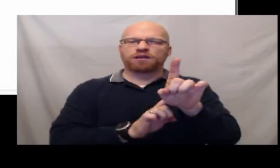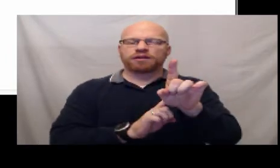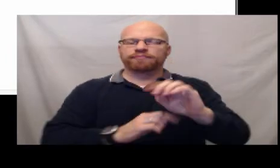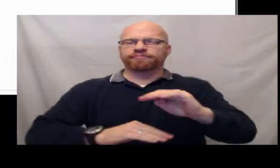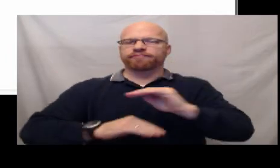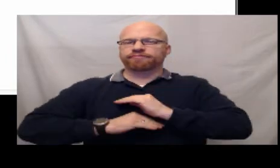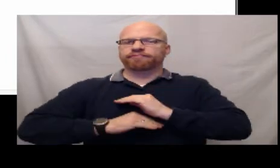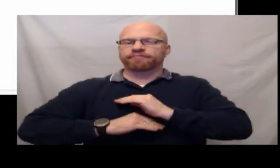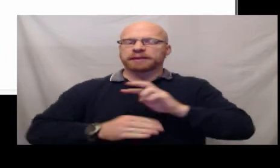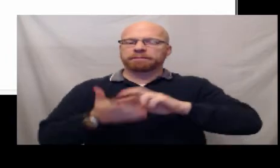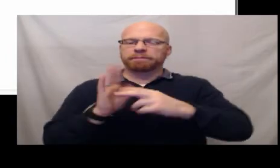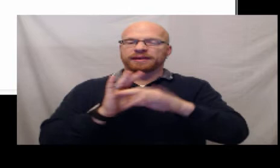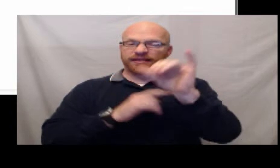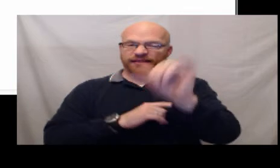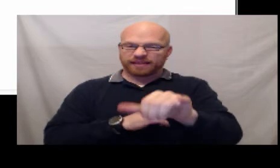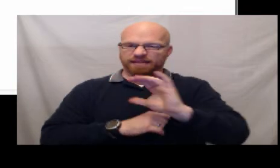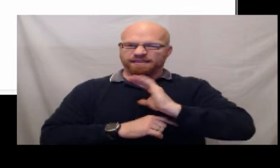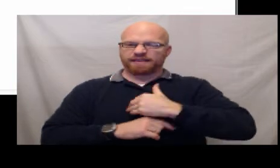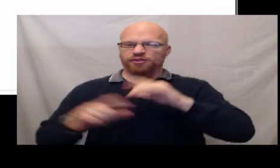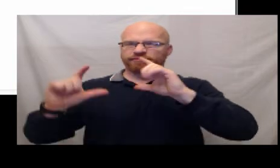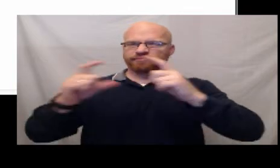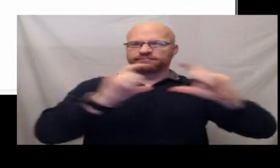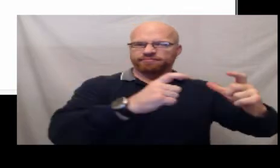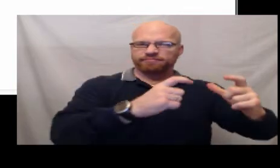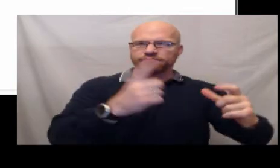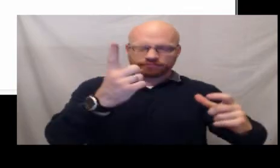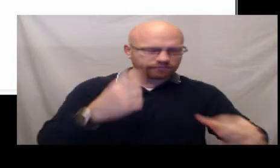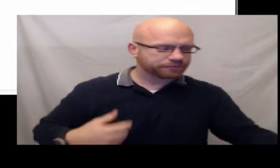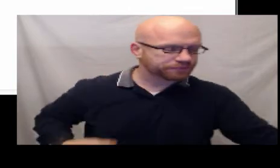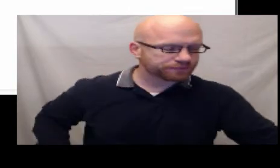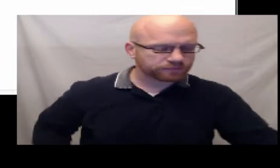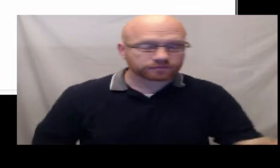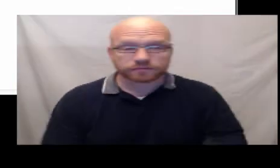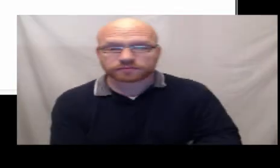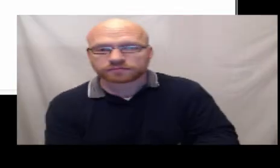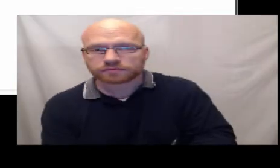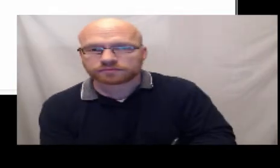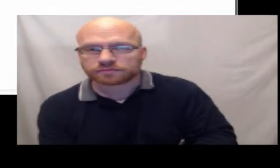negative one, and that works for our third trinomial here.